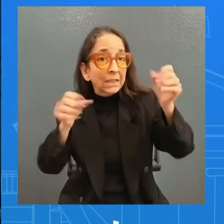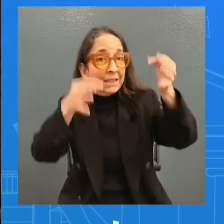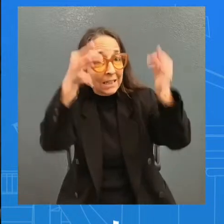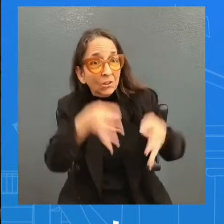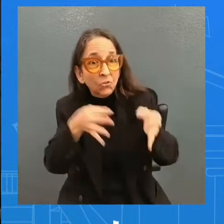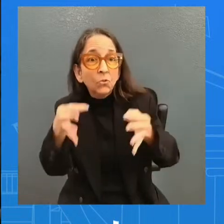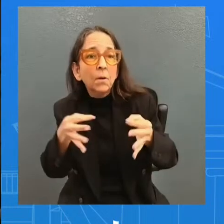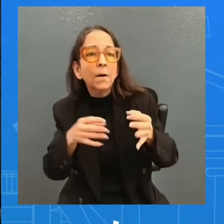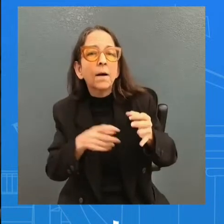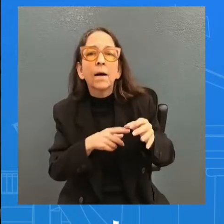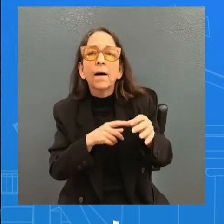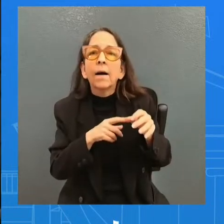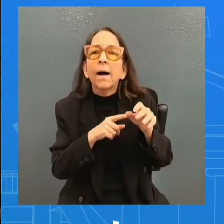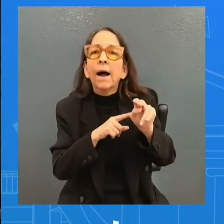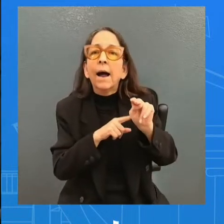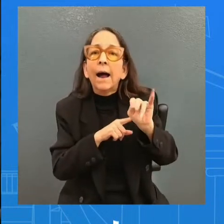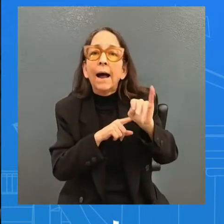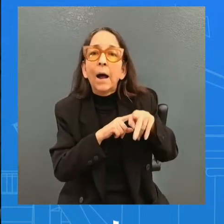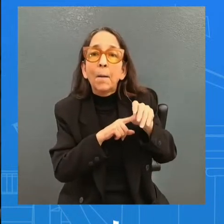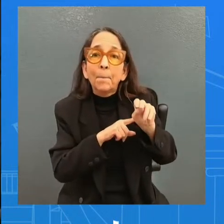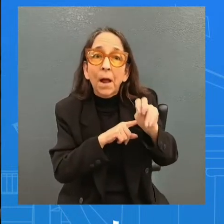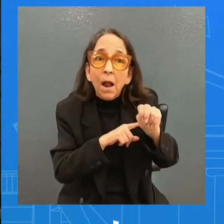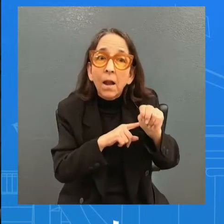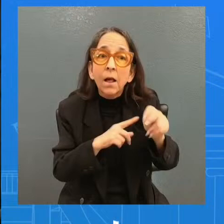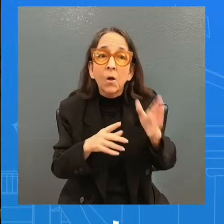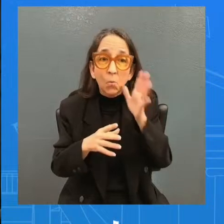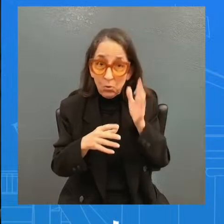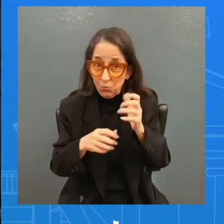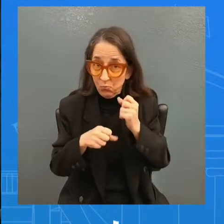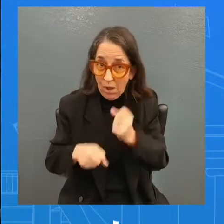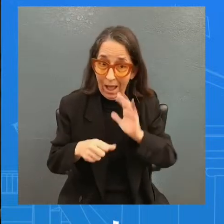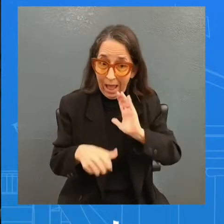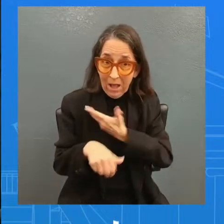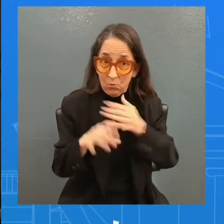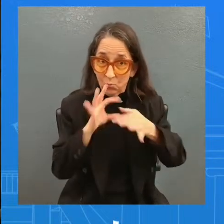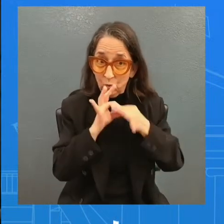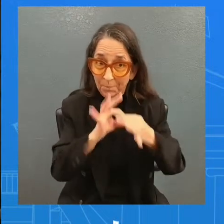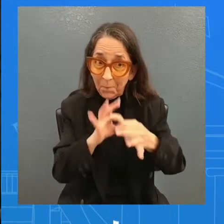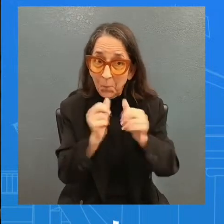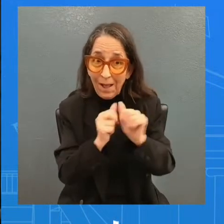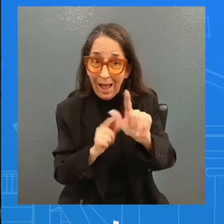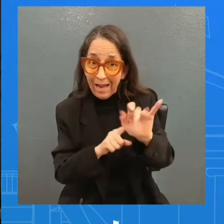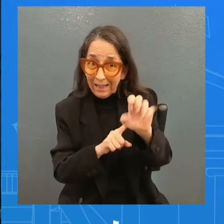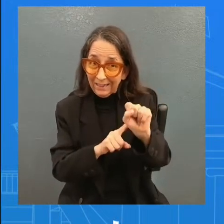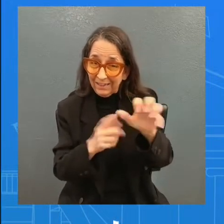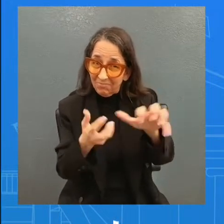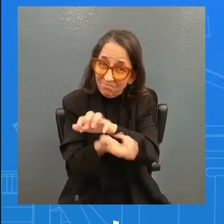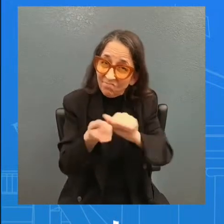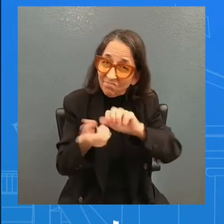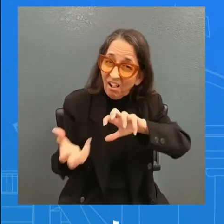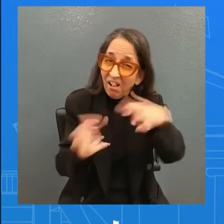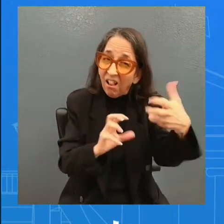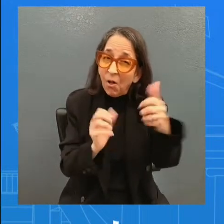And could this decision potentially damage the U.S.’s relationship with Japan? Ms. Jean-Pierre: This is not about Japan. It’s not.